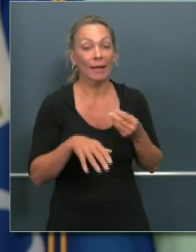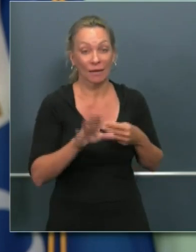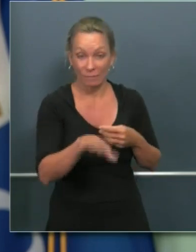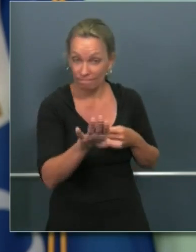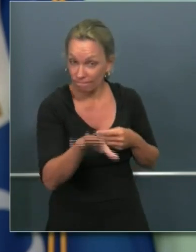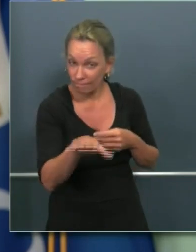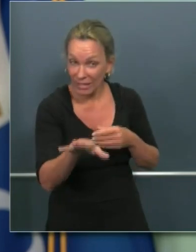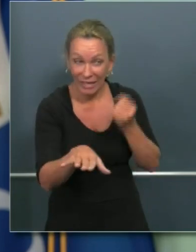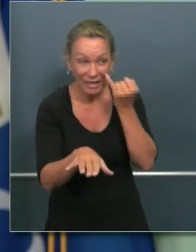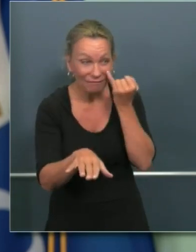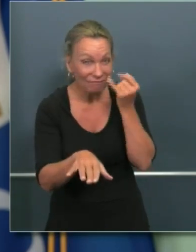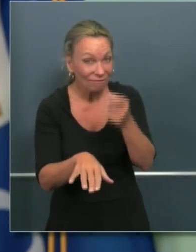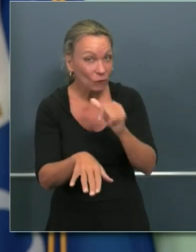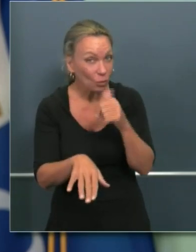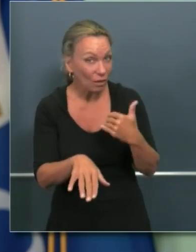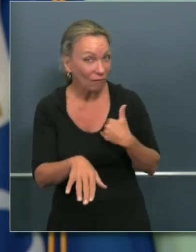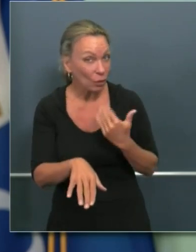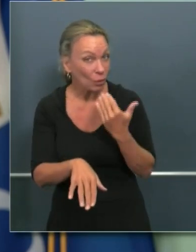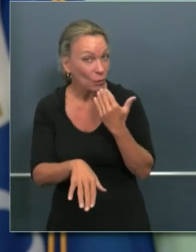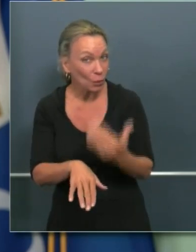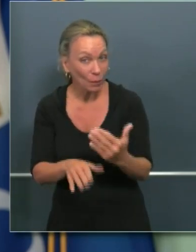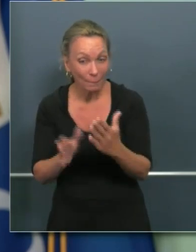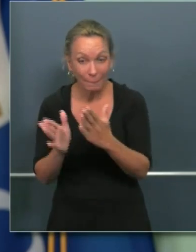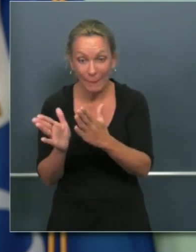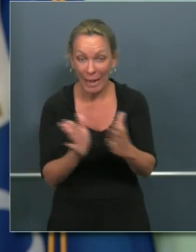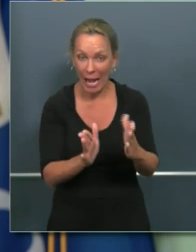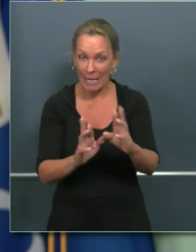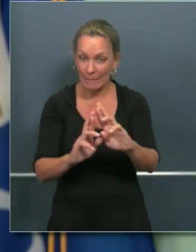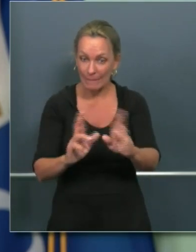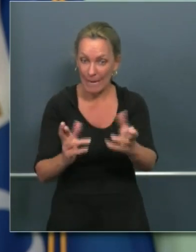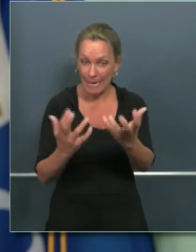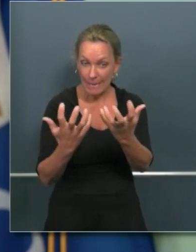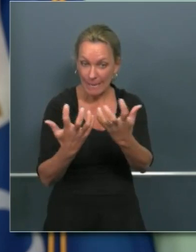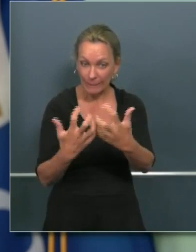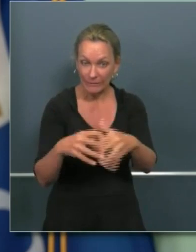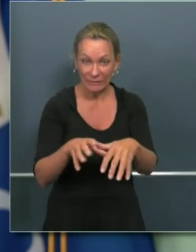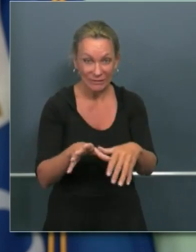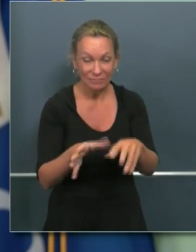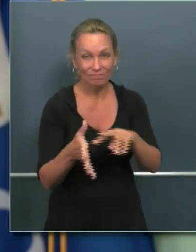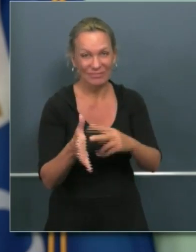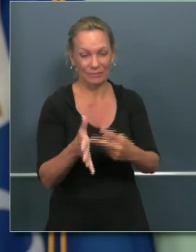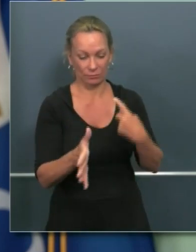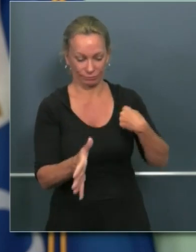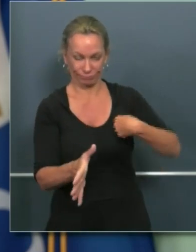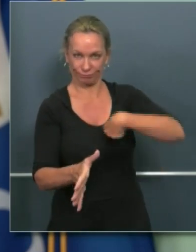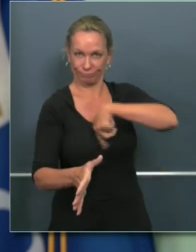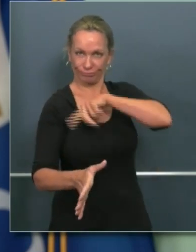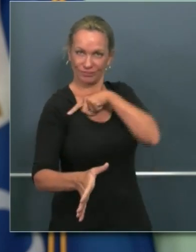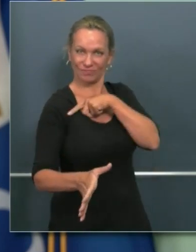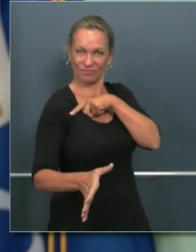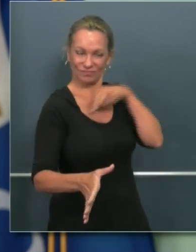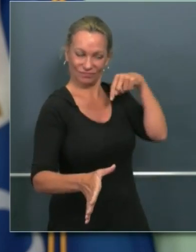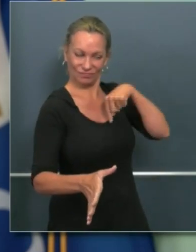STATE OF CALIFORNIA WILL ASSERT ITSELF AND MAKE SURE THAT HAPPENS ACCORDINGLY I